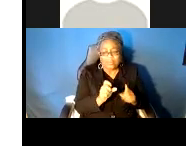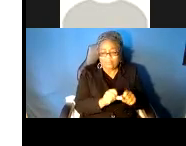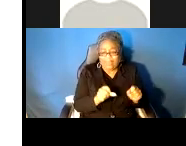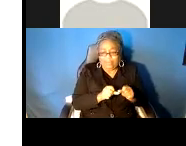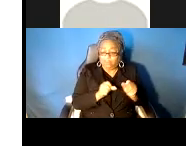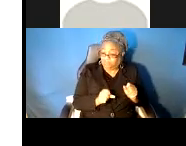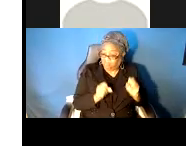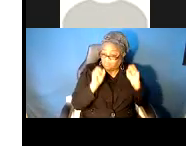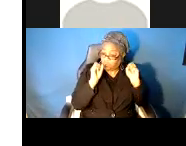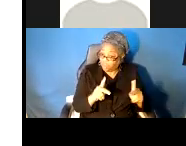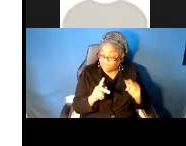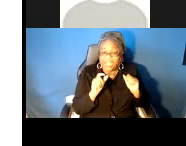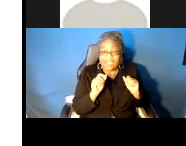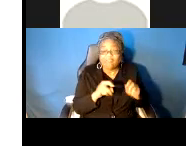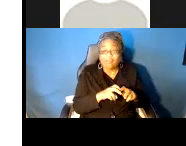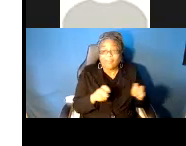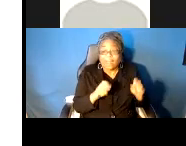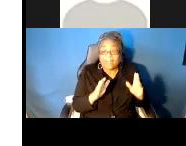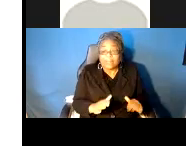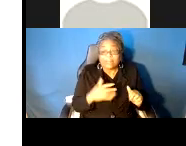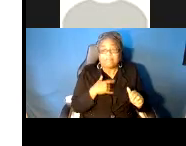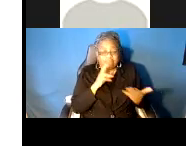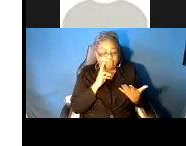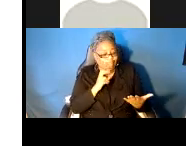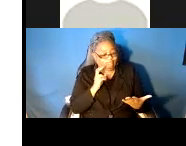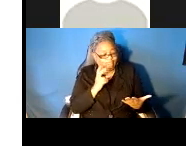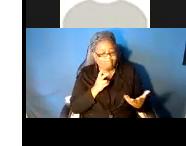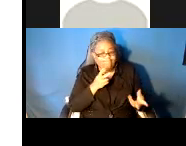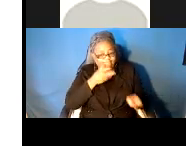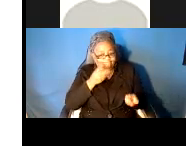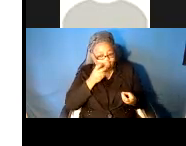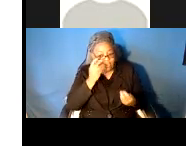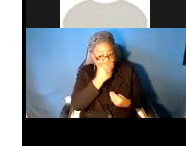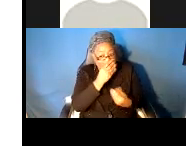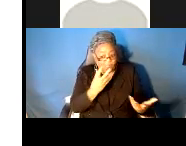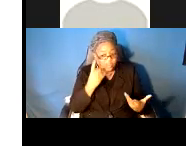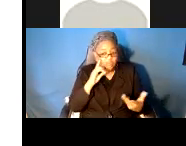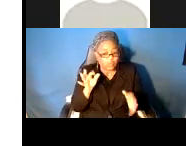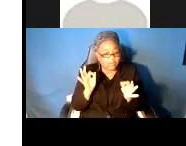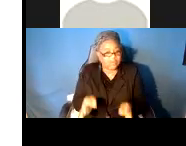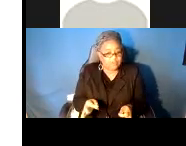as long as panelists can get the information that they need to make decisions and ratings and comments.